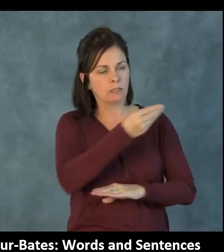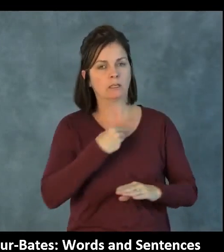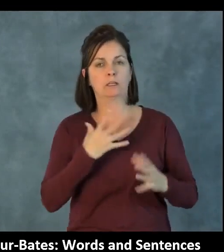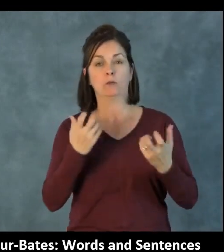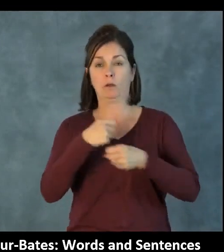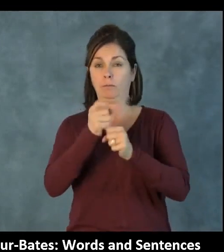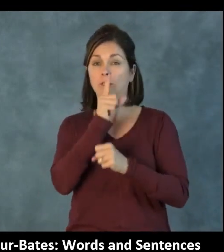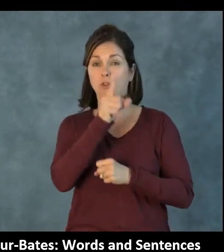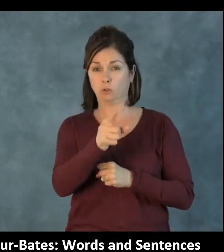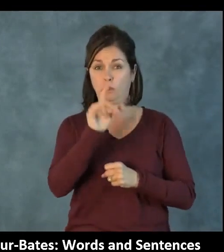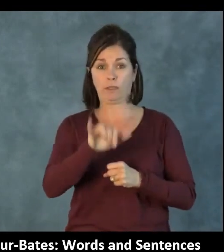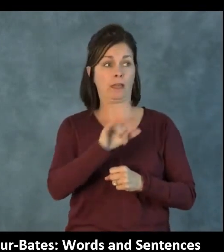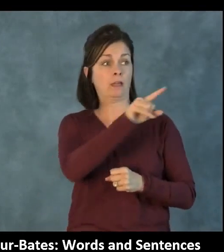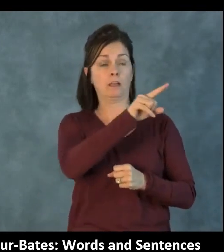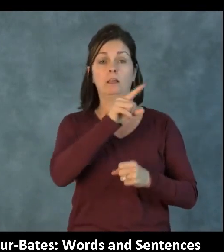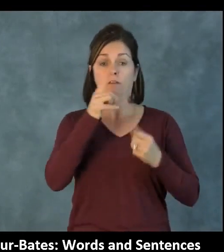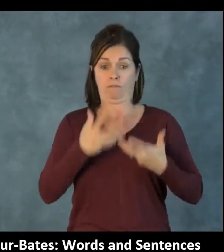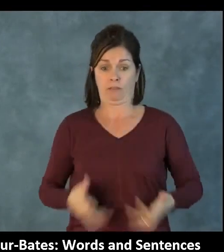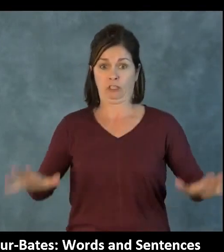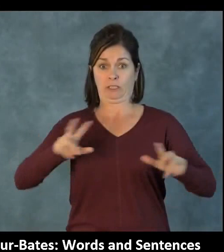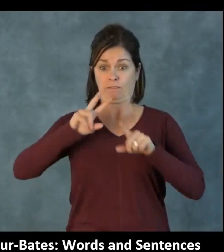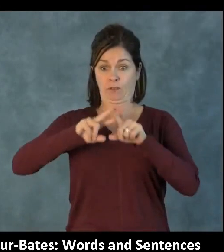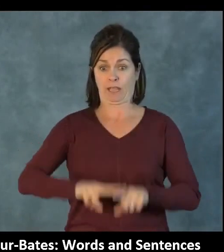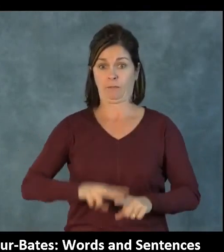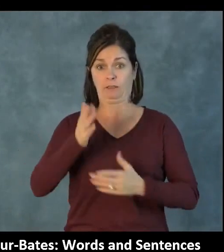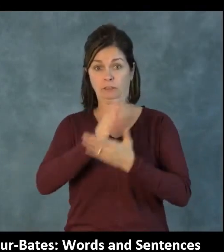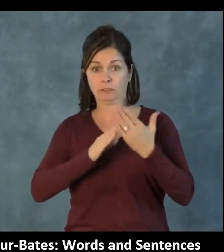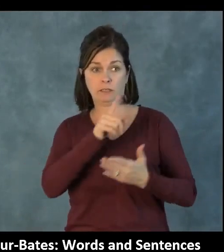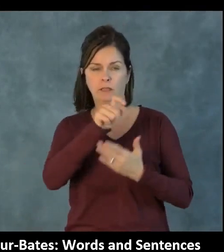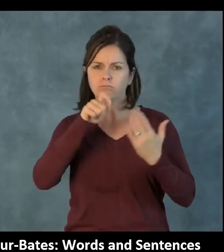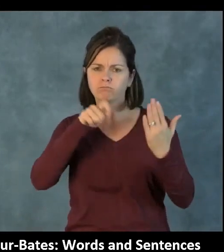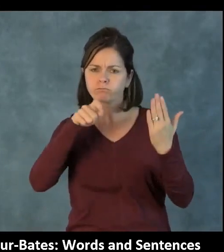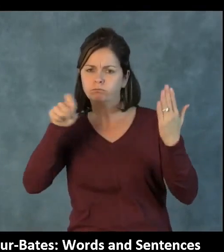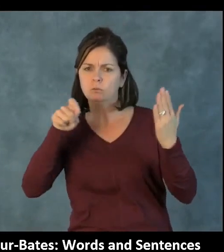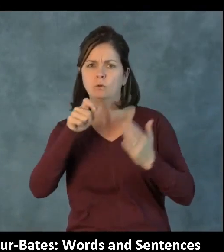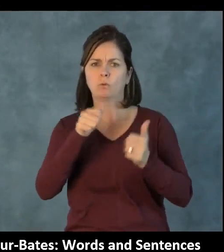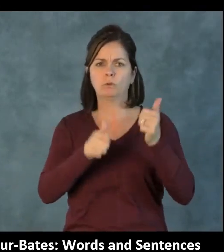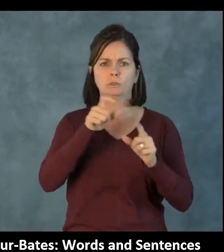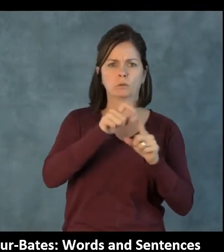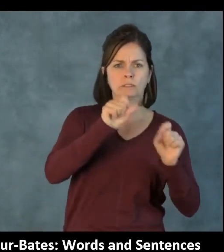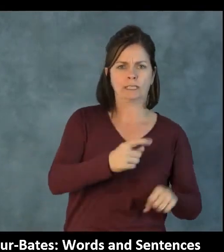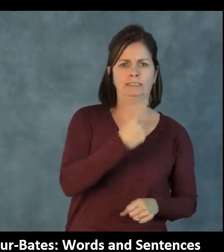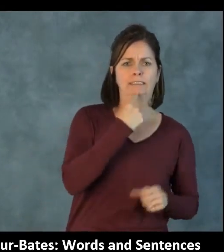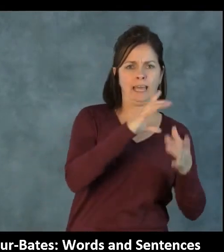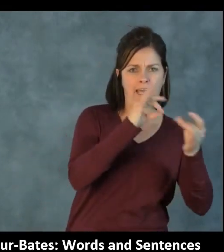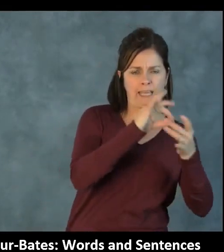the vocabulary section, and they're marking which words their child can say, and which words